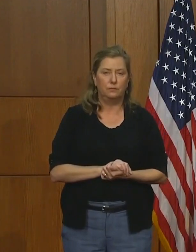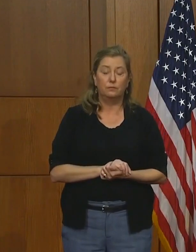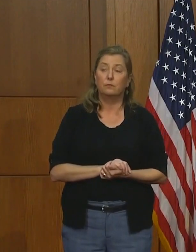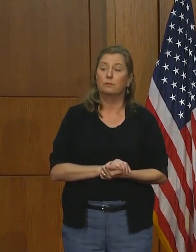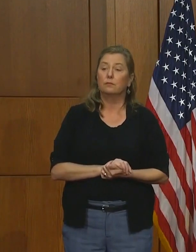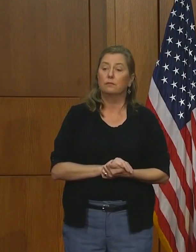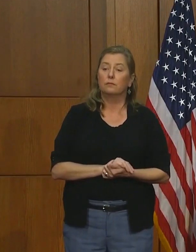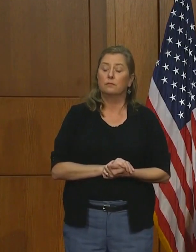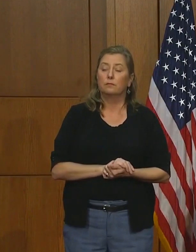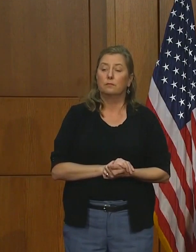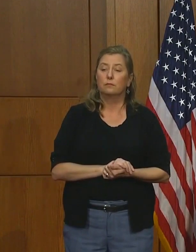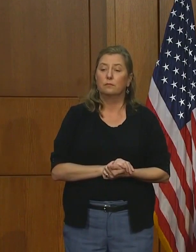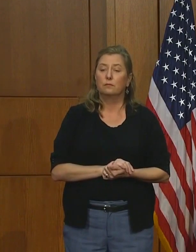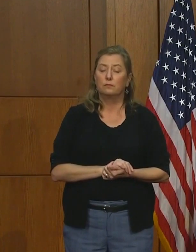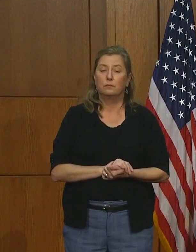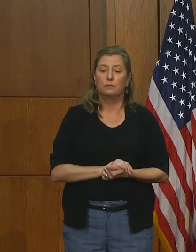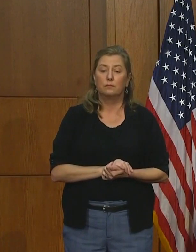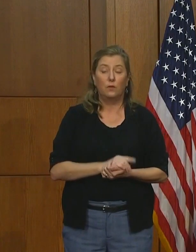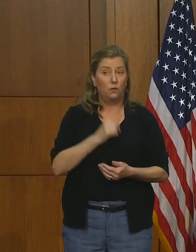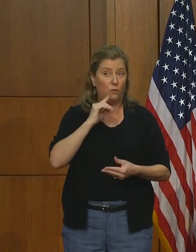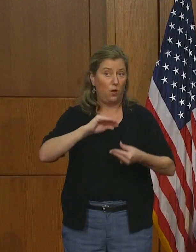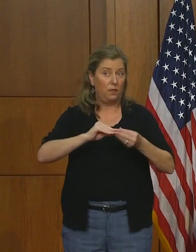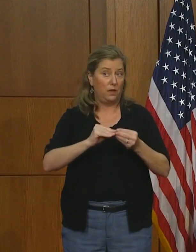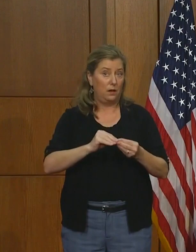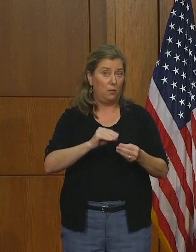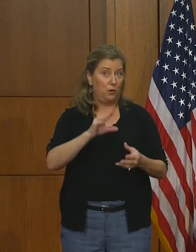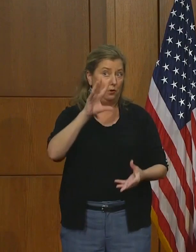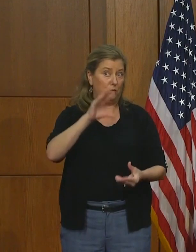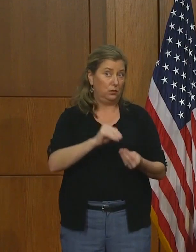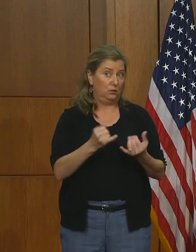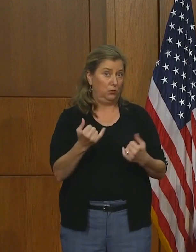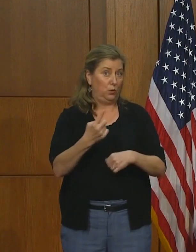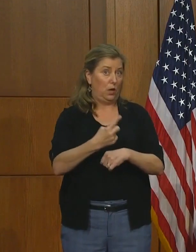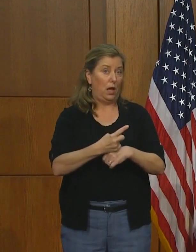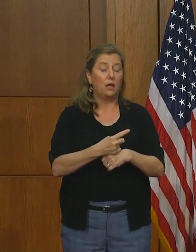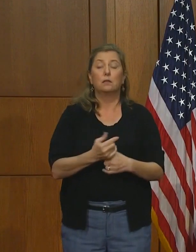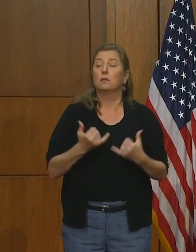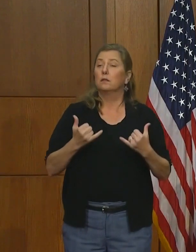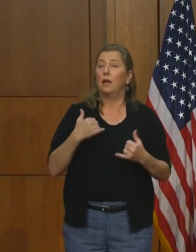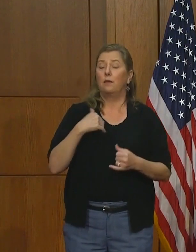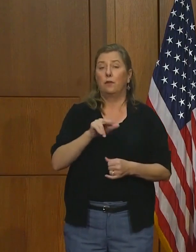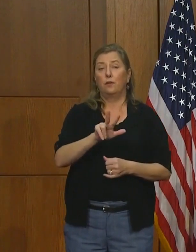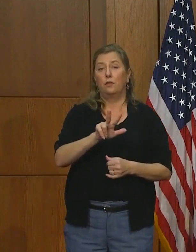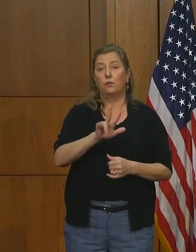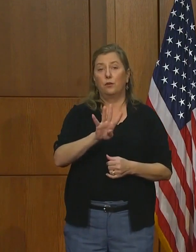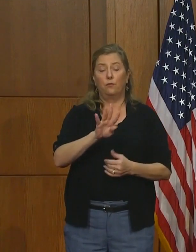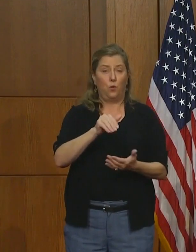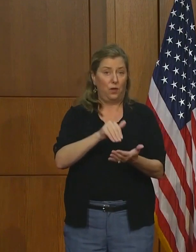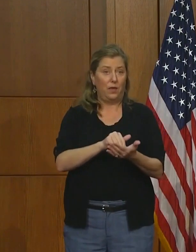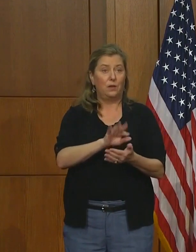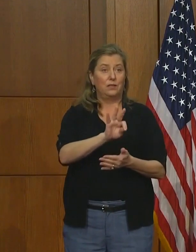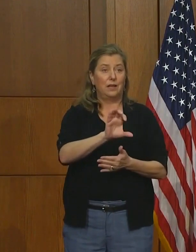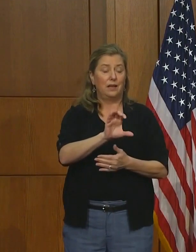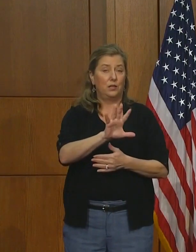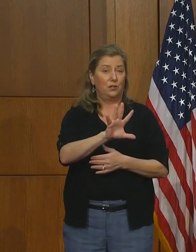GOVERNOR BRIEFLY ON THE- CASES-